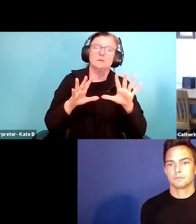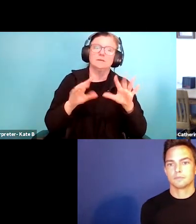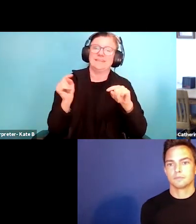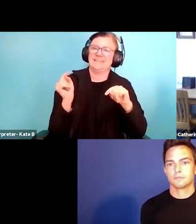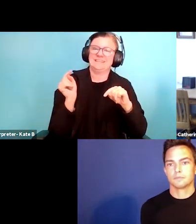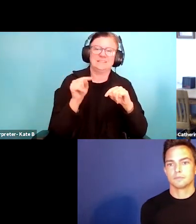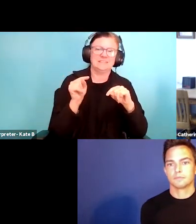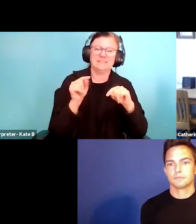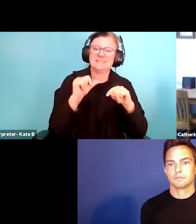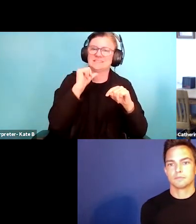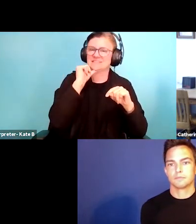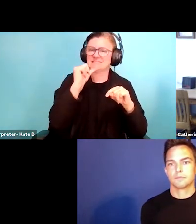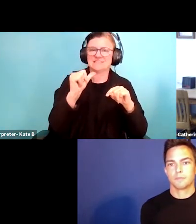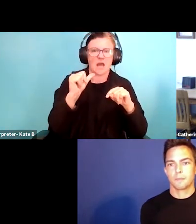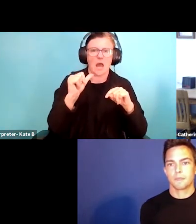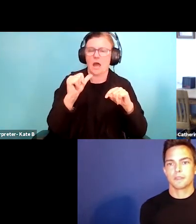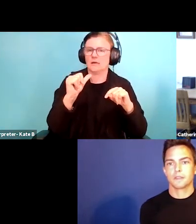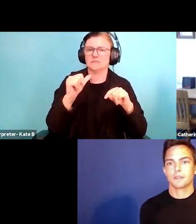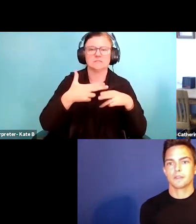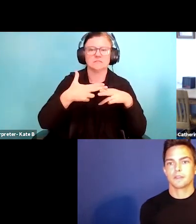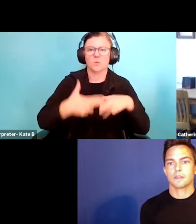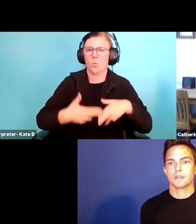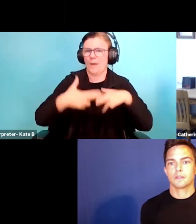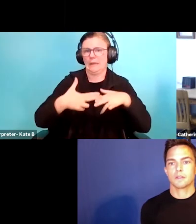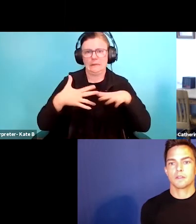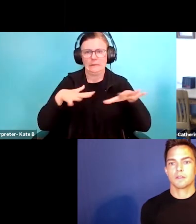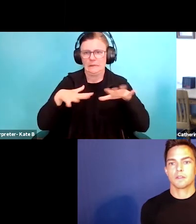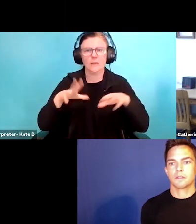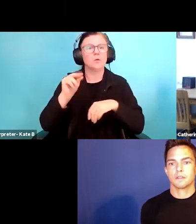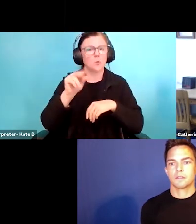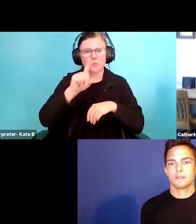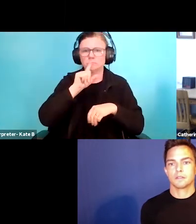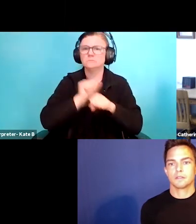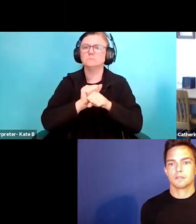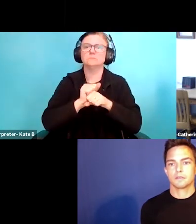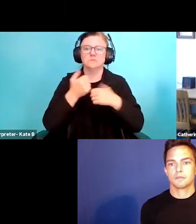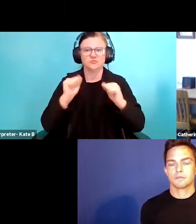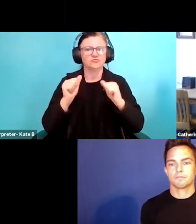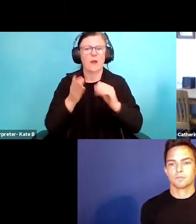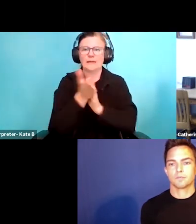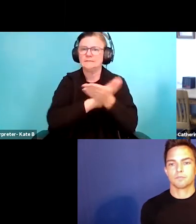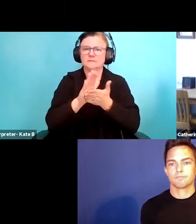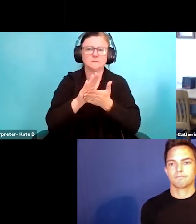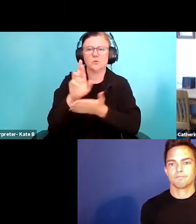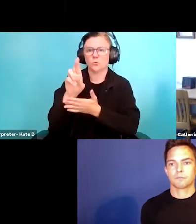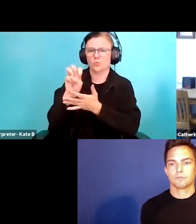not weighted data. We wanted to keep the data as pure as it could be especially when we're looking